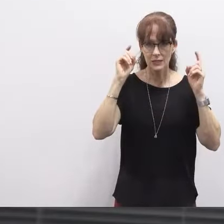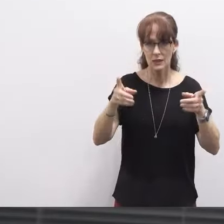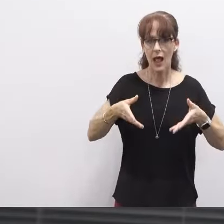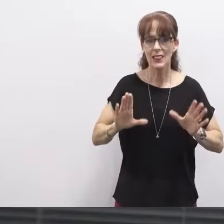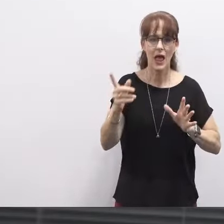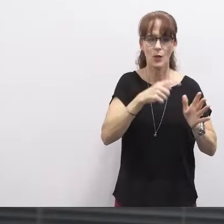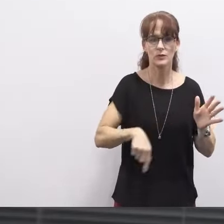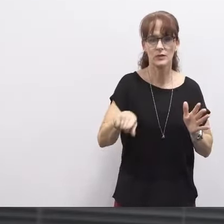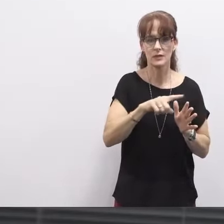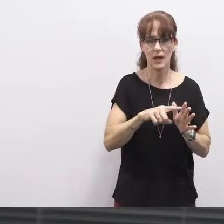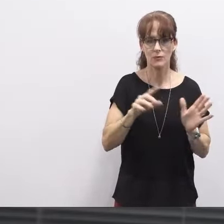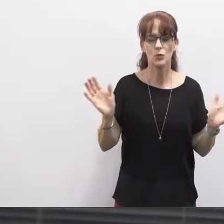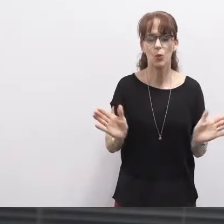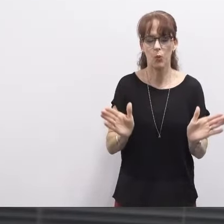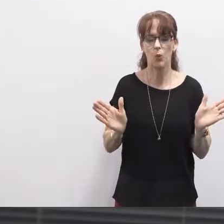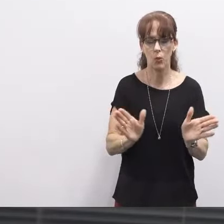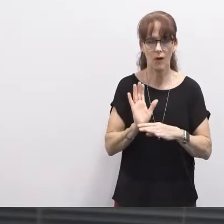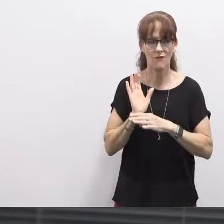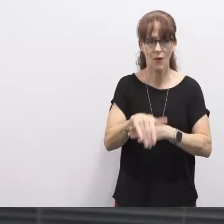to push the agenda on children and teens.